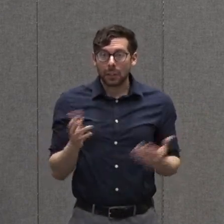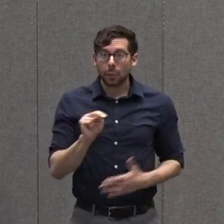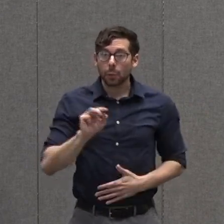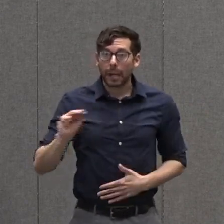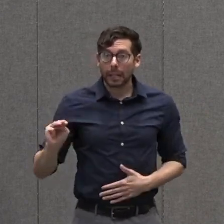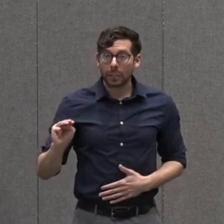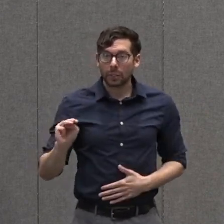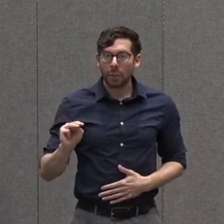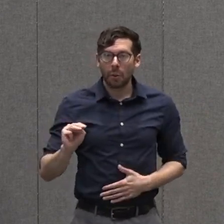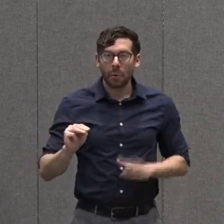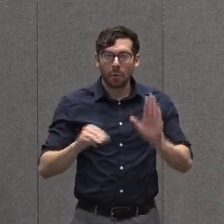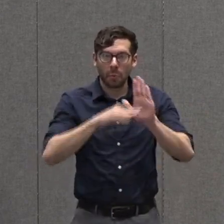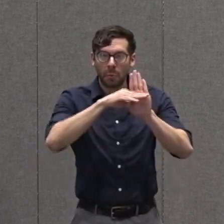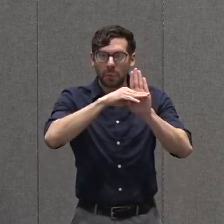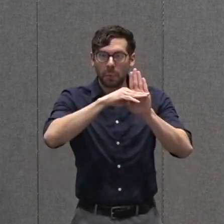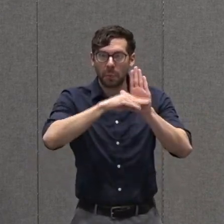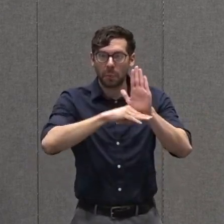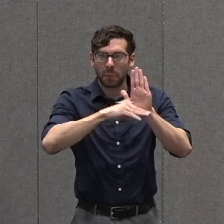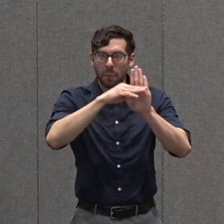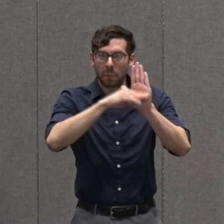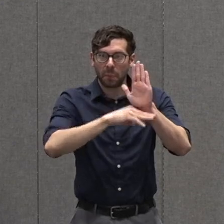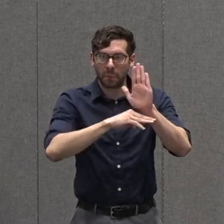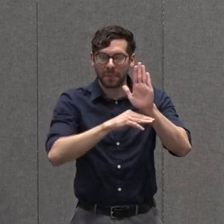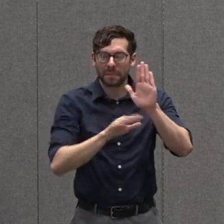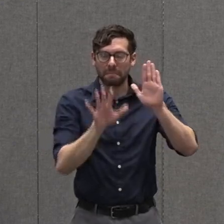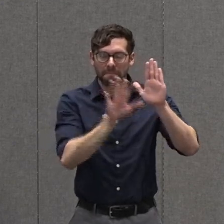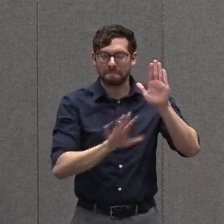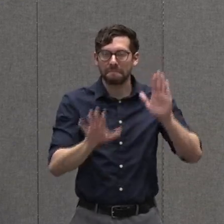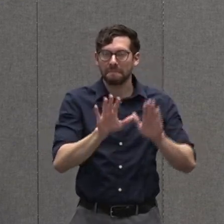is only seen in the far southwestern corner.